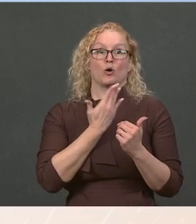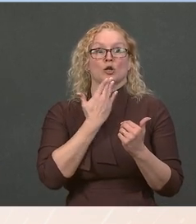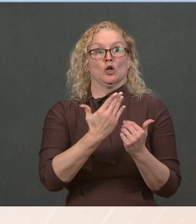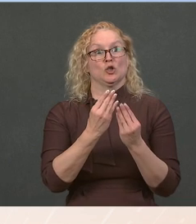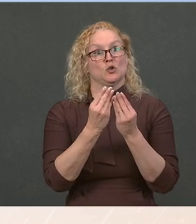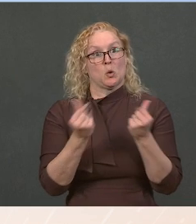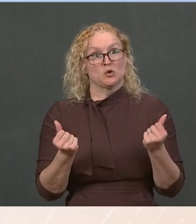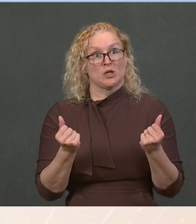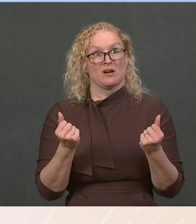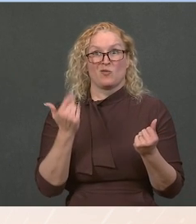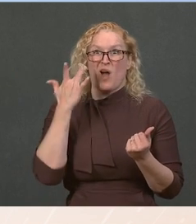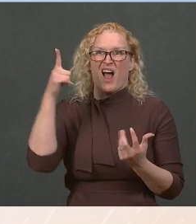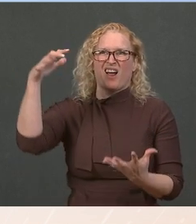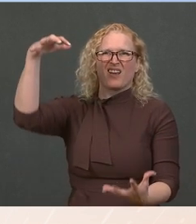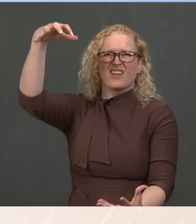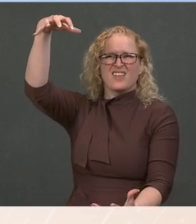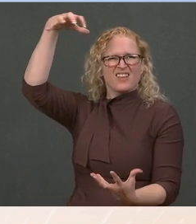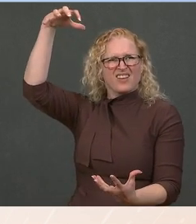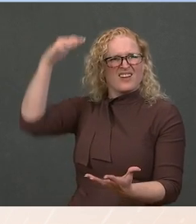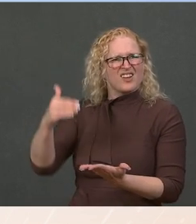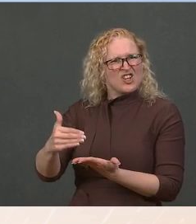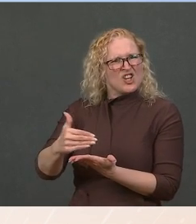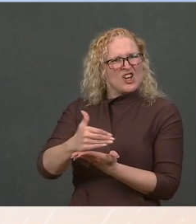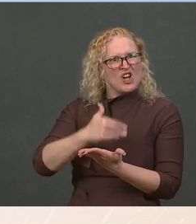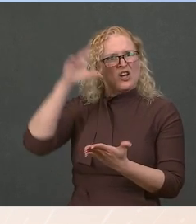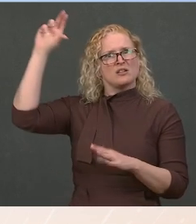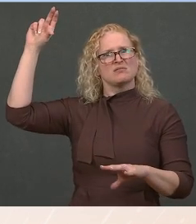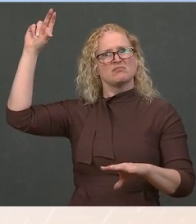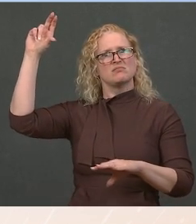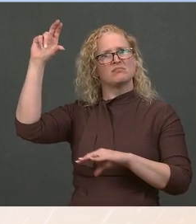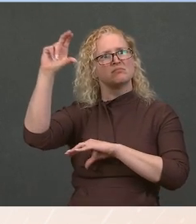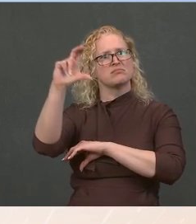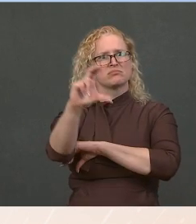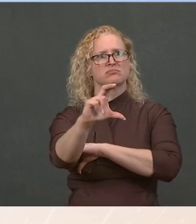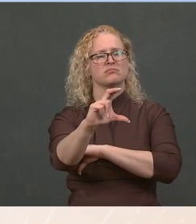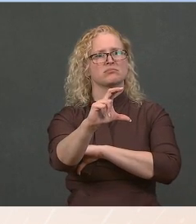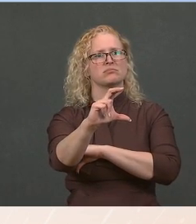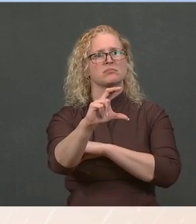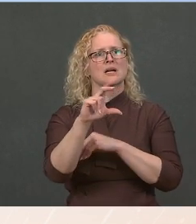would be able to fully write off their state and local taxes while millionaires and billionaires